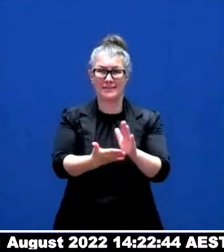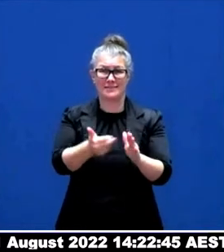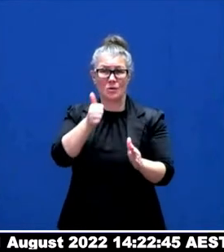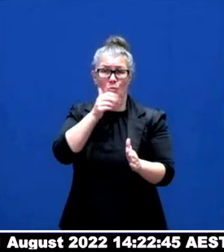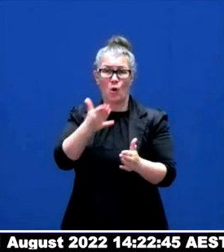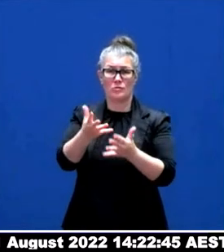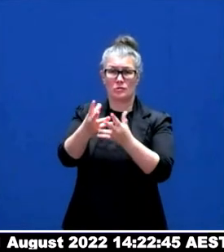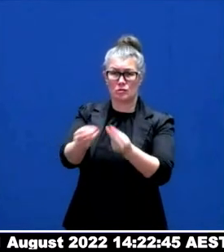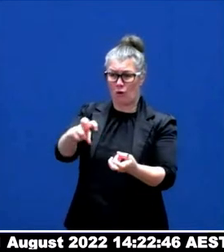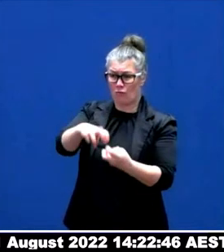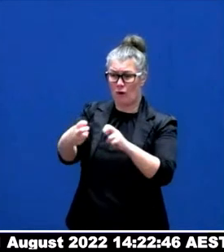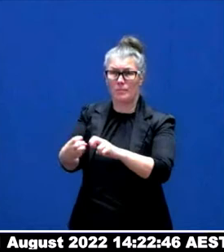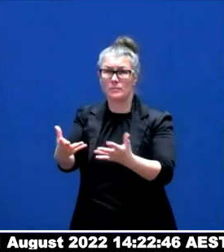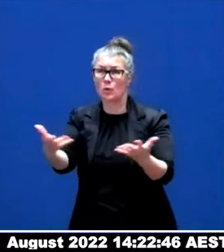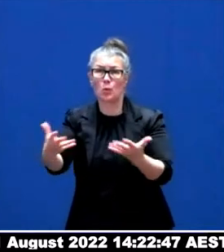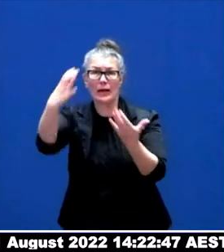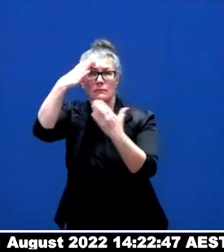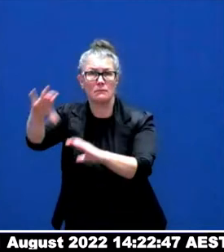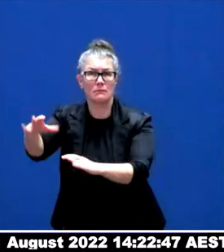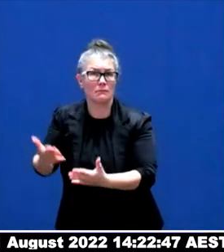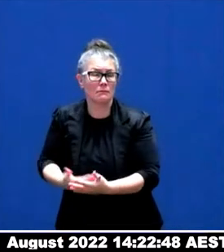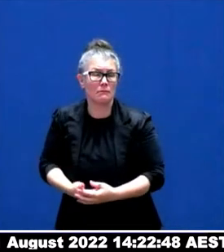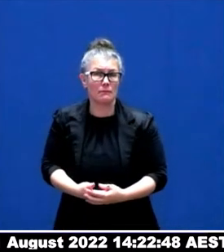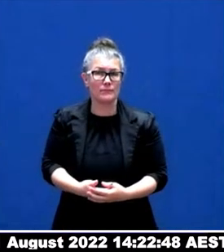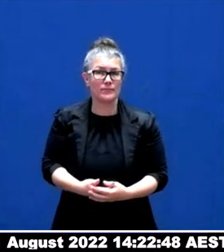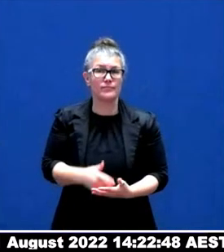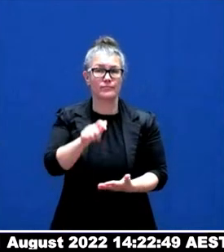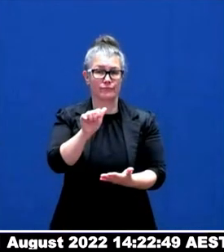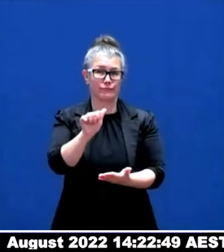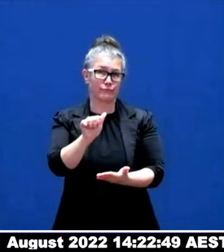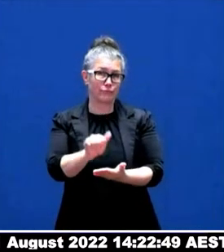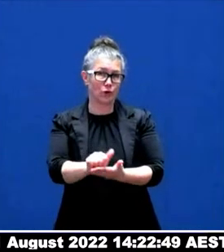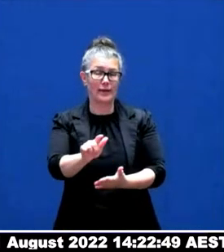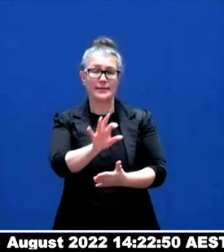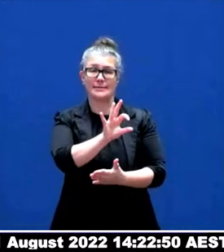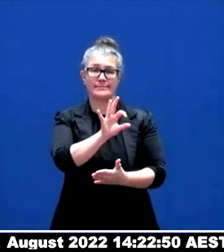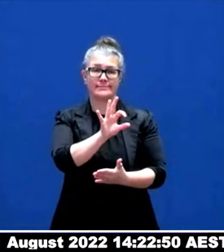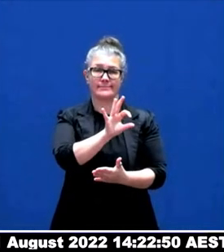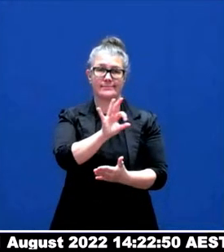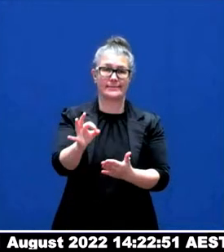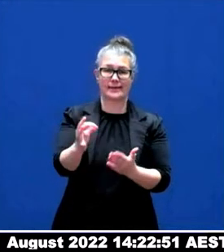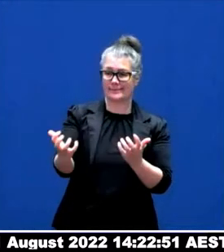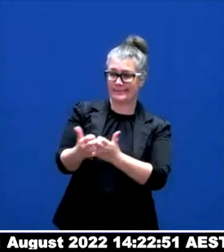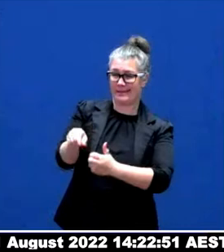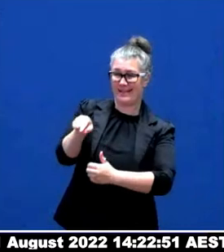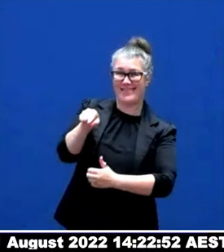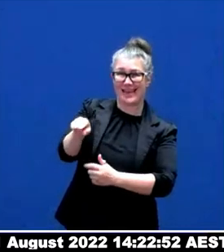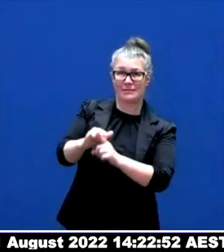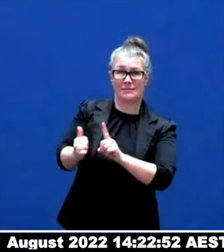No, Chair, it doesn't. And I thought we were talking about participants generally in that question, but,